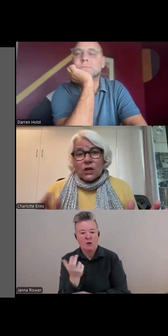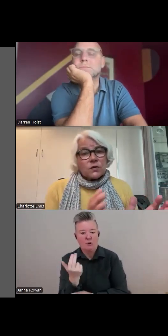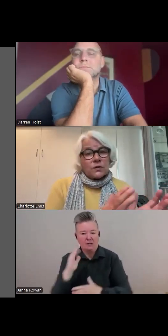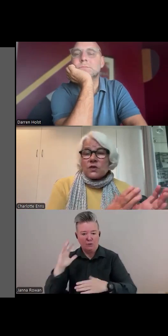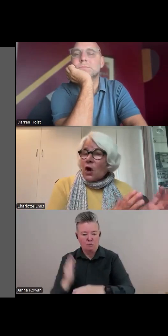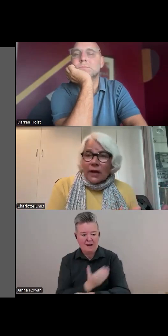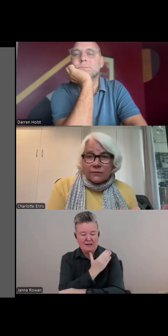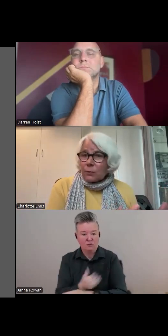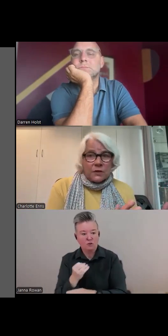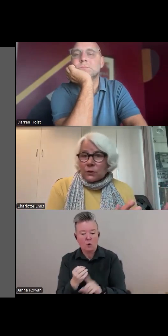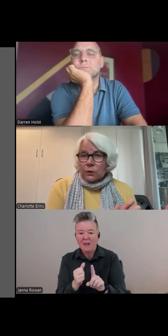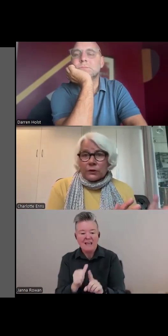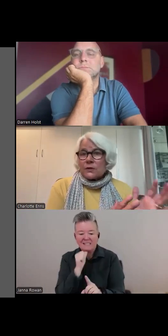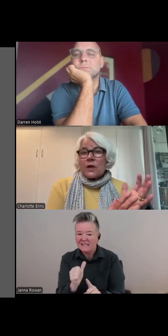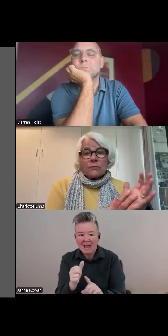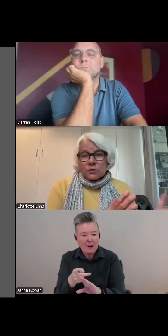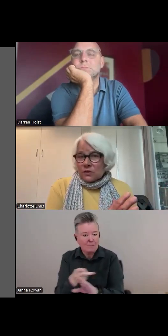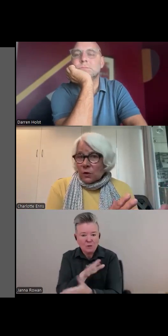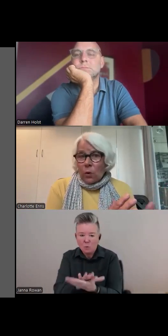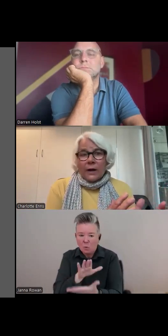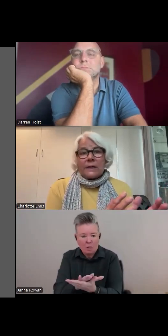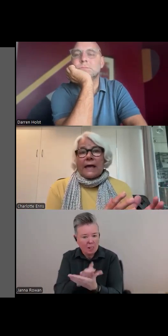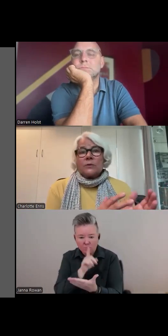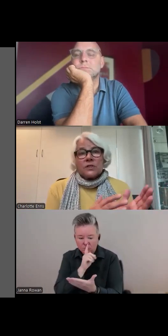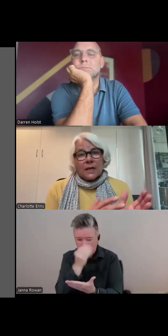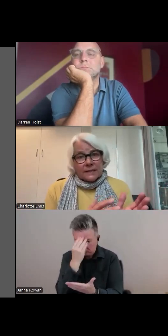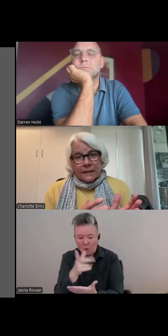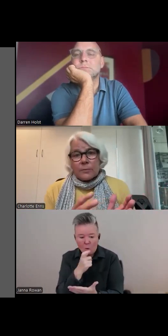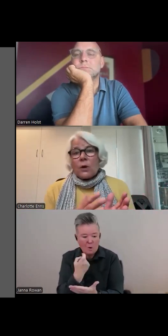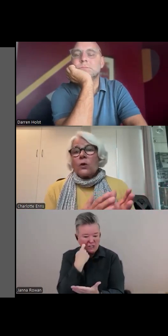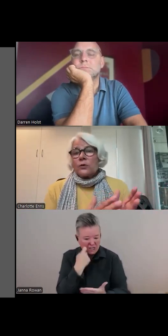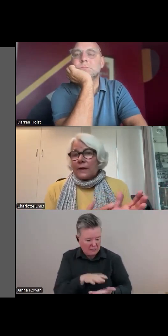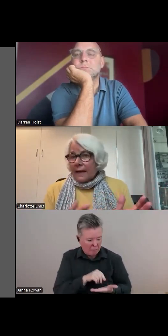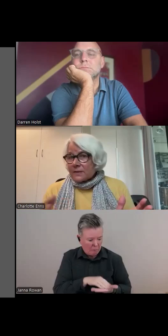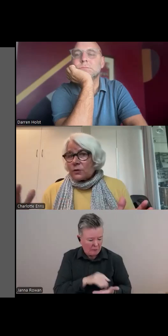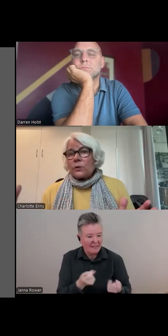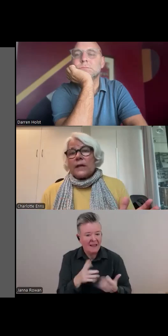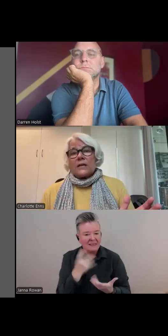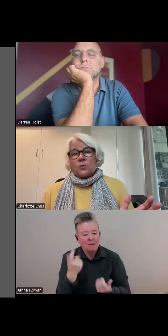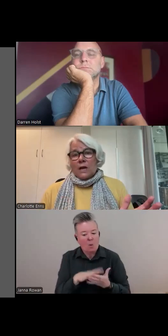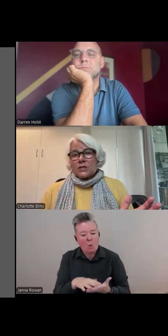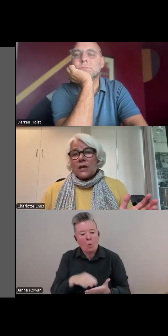So it's not for preschoolers just acquiring language. It's a little bit older in that school-aged range